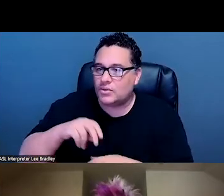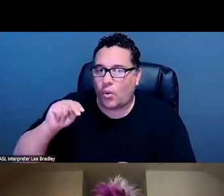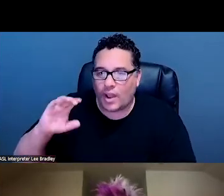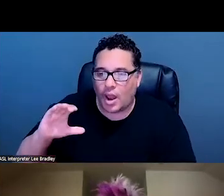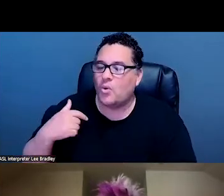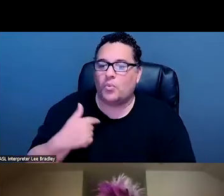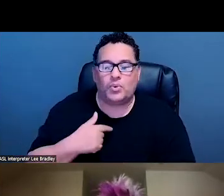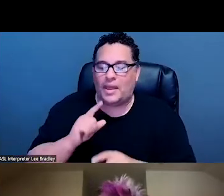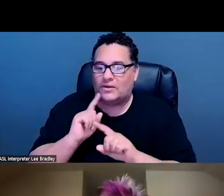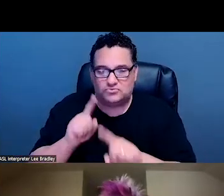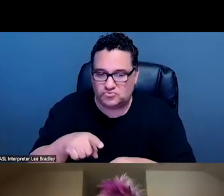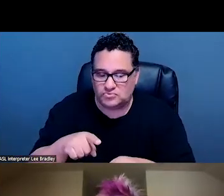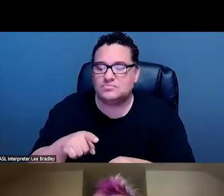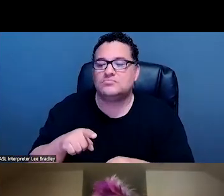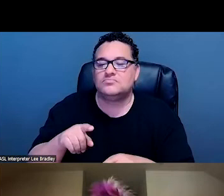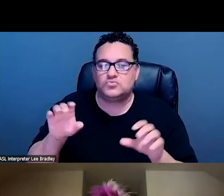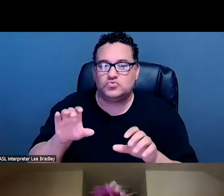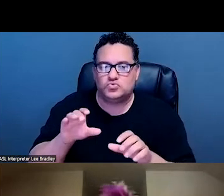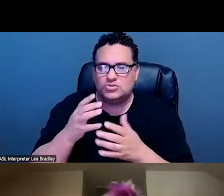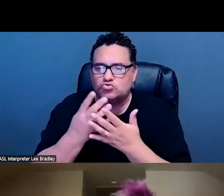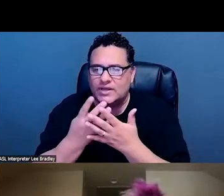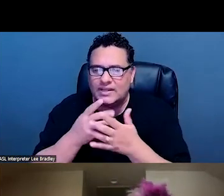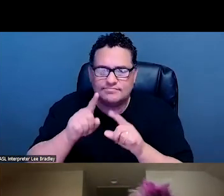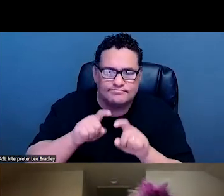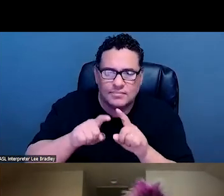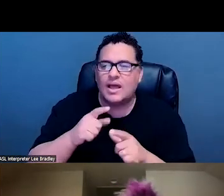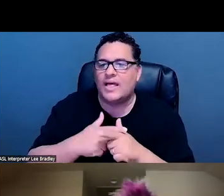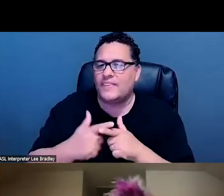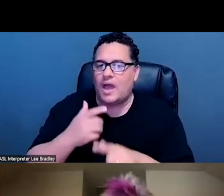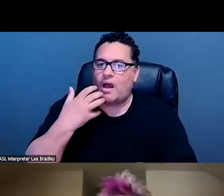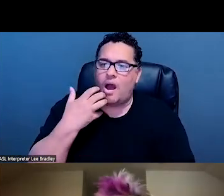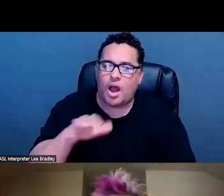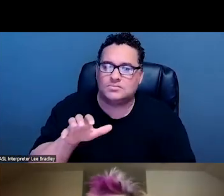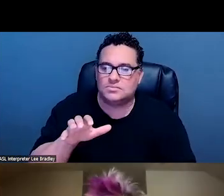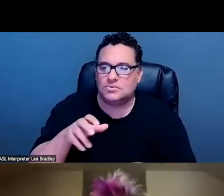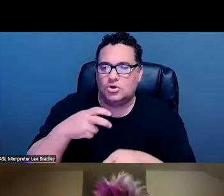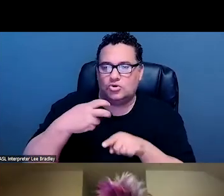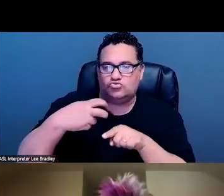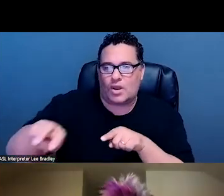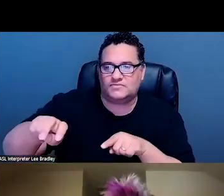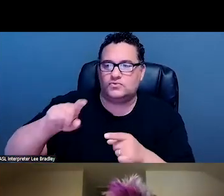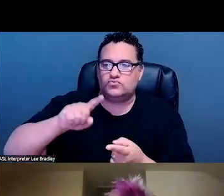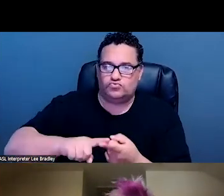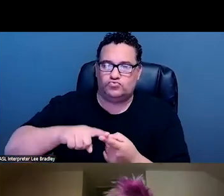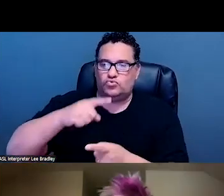DO INITIAL SCREENING. THEN WE DO A HOT TRANSFER BACK TO THE APPROPRIATE TEXAS POISON CENTER.